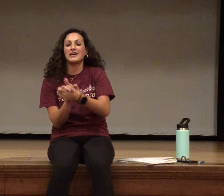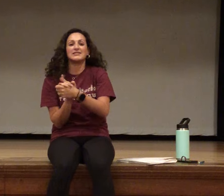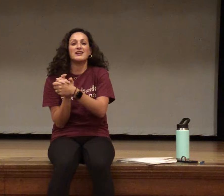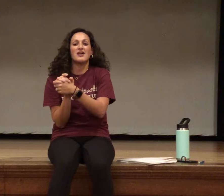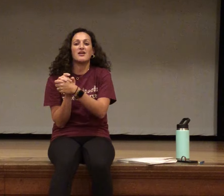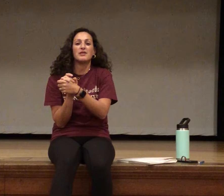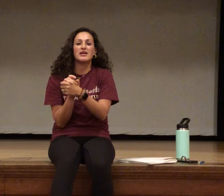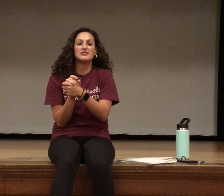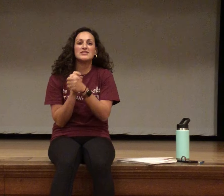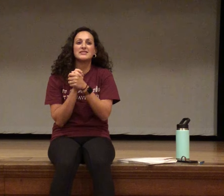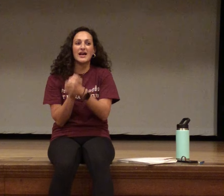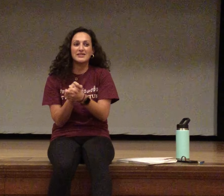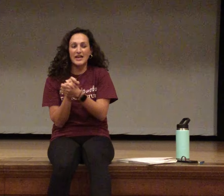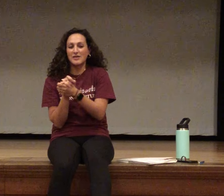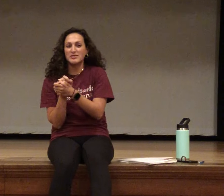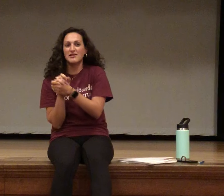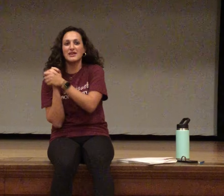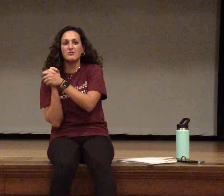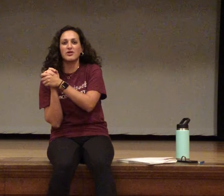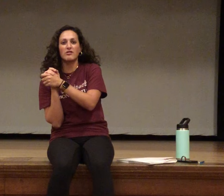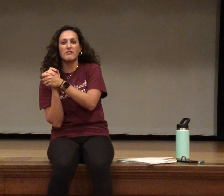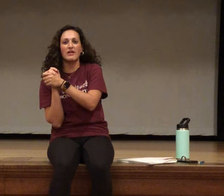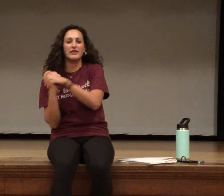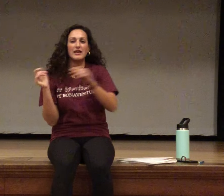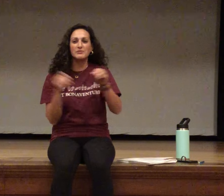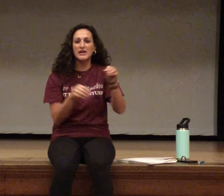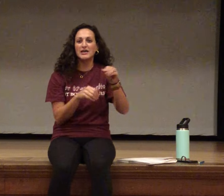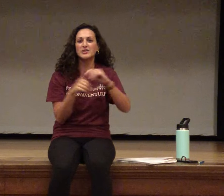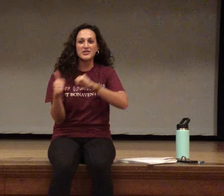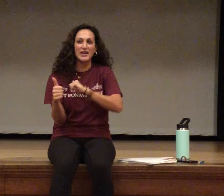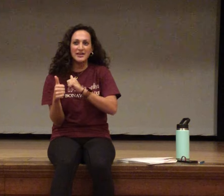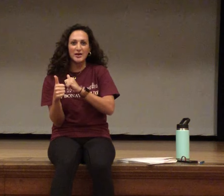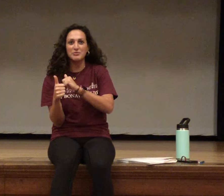those guys um is assigned names has anyone heard of that like name signs or sign names